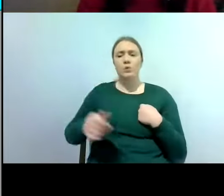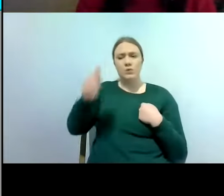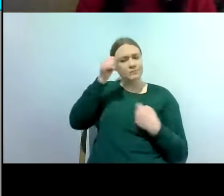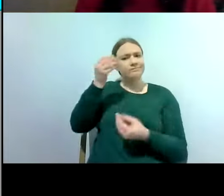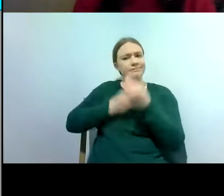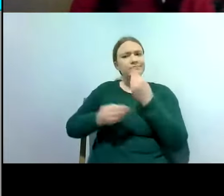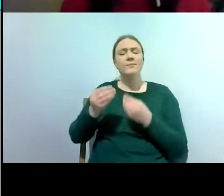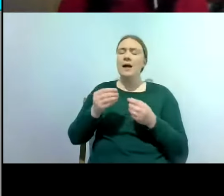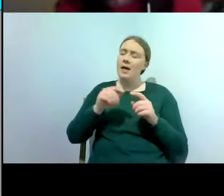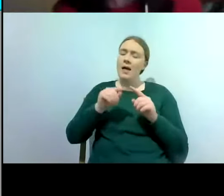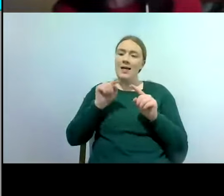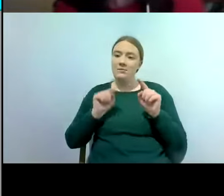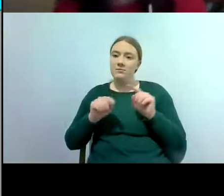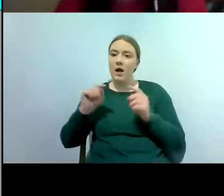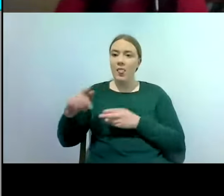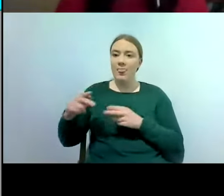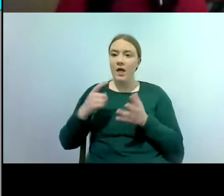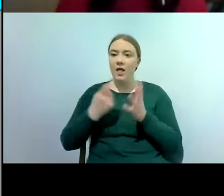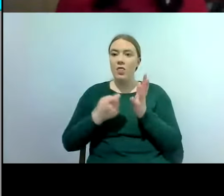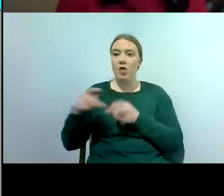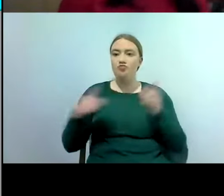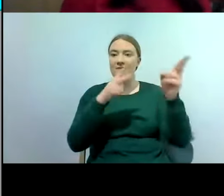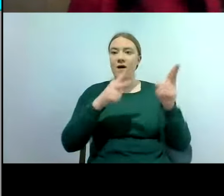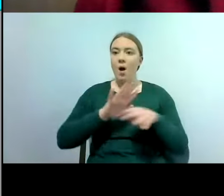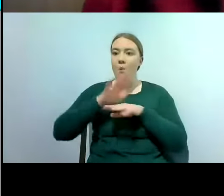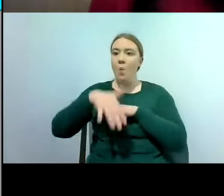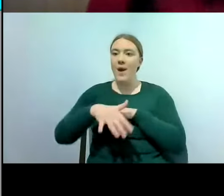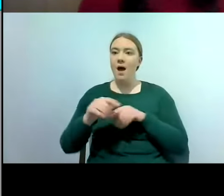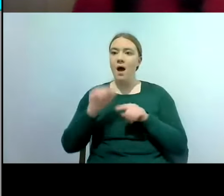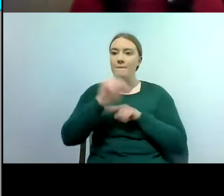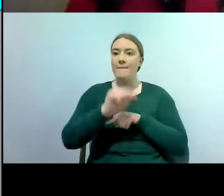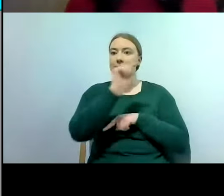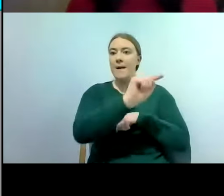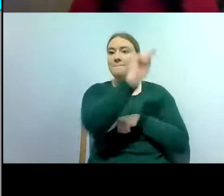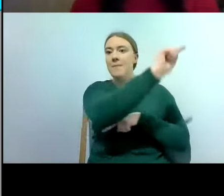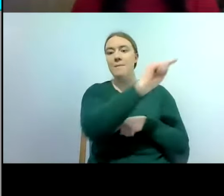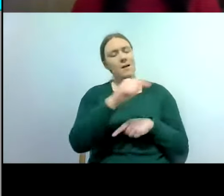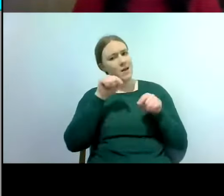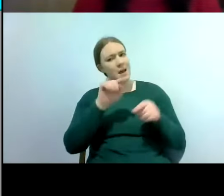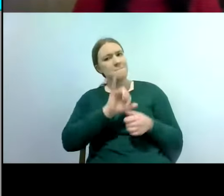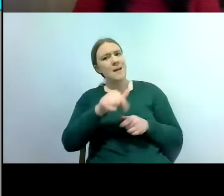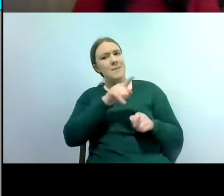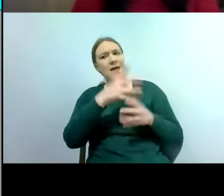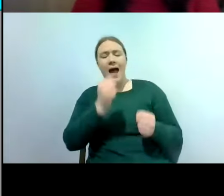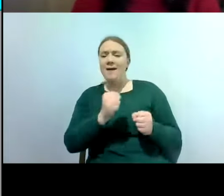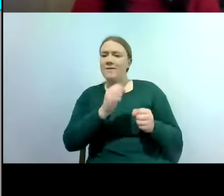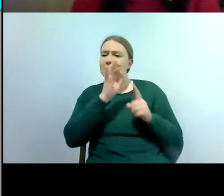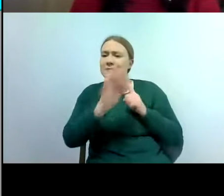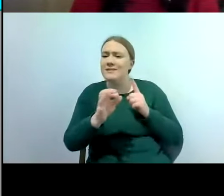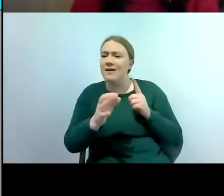weirs might have specific structures that might affect the movement of the barbel over them